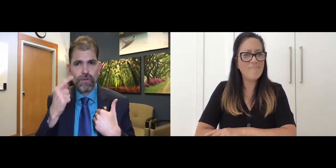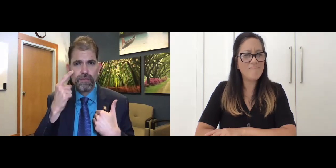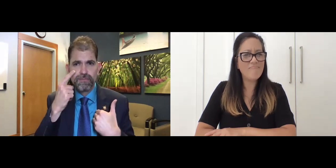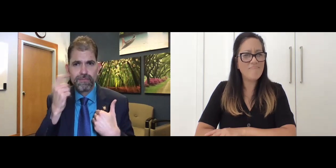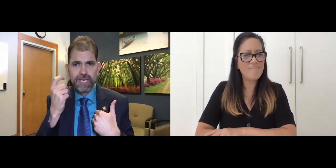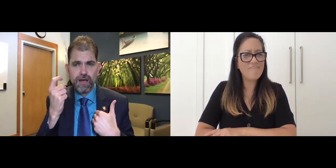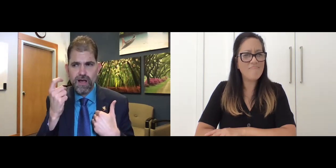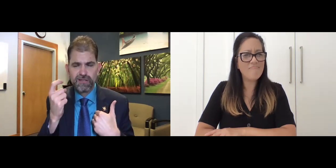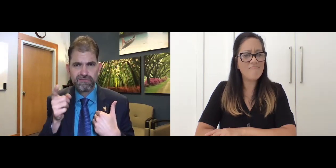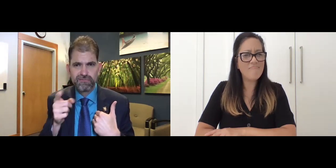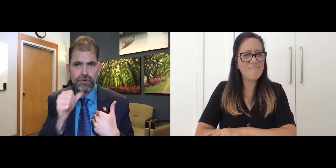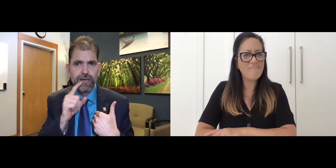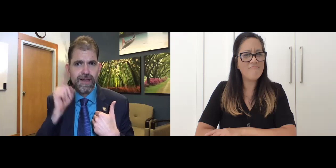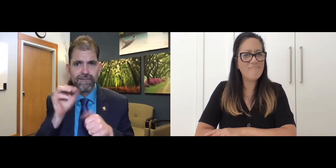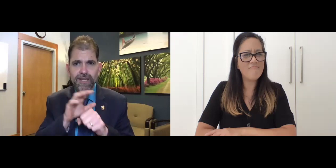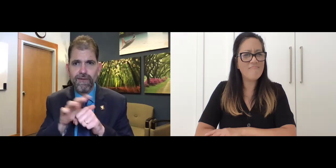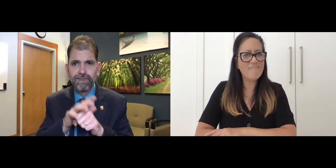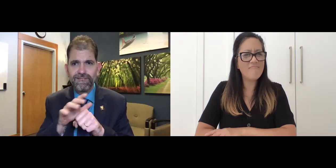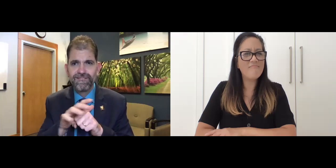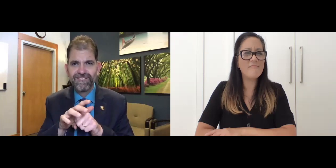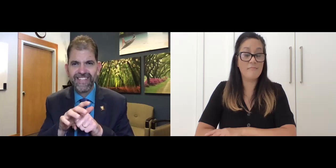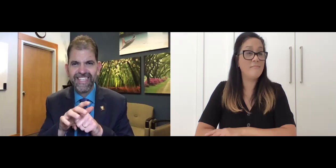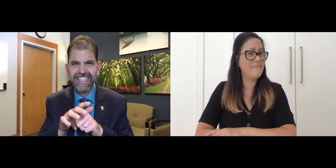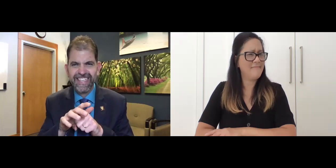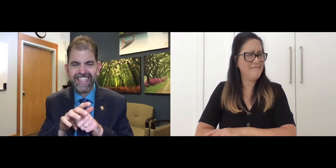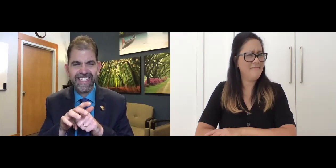company denied that request and their reason was that she wasn't